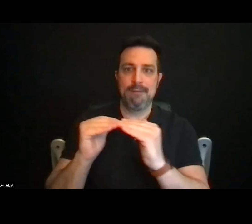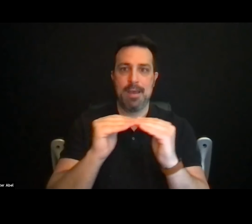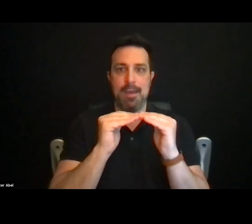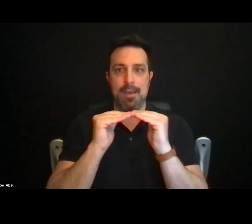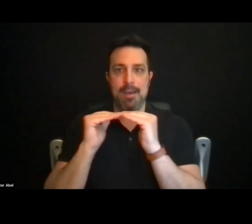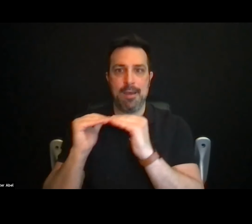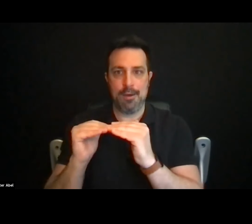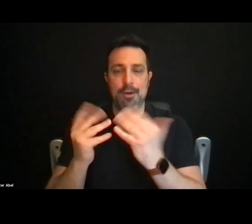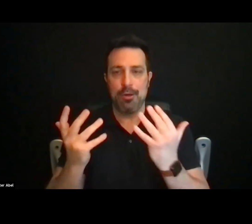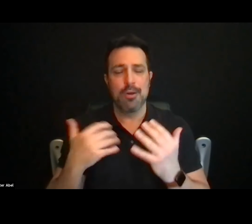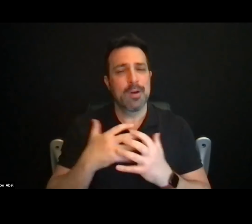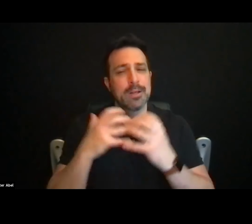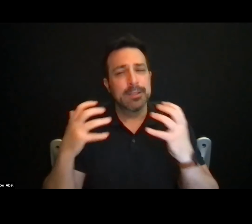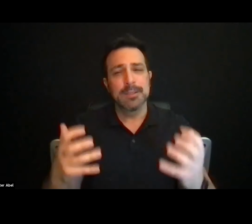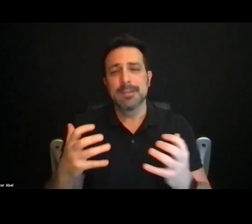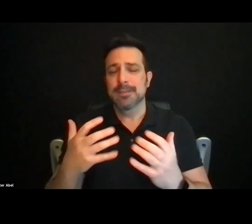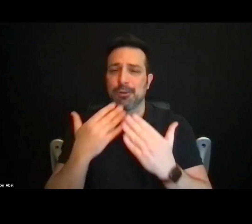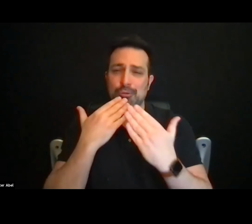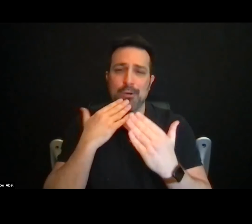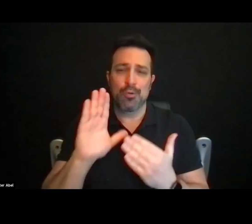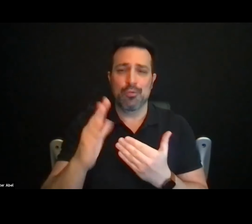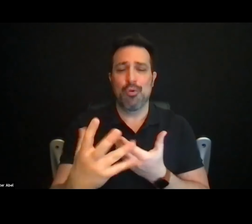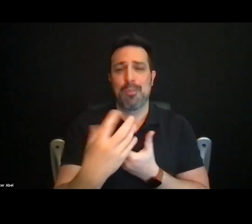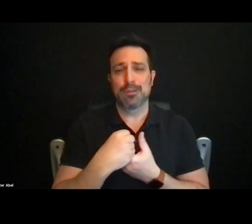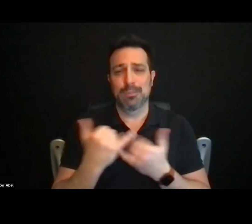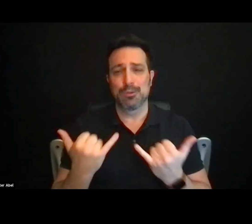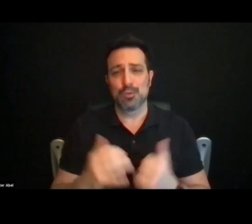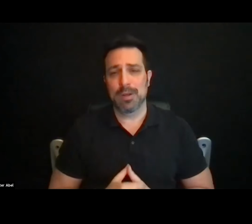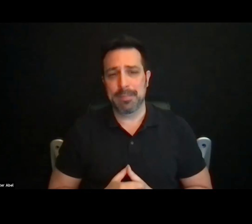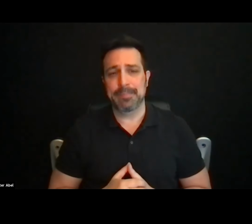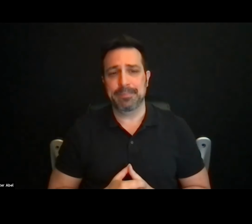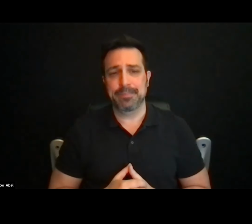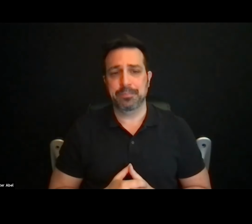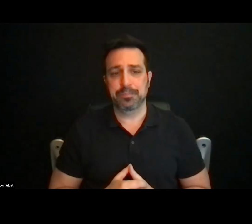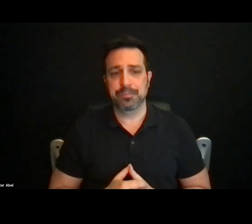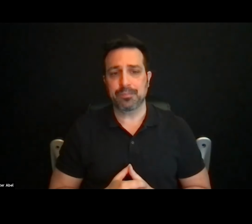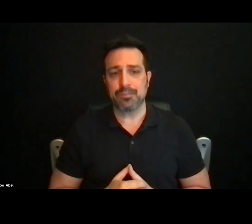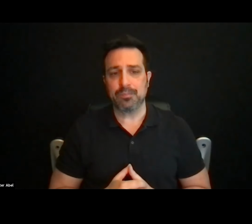communities and for your commitment to working for an Oregon that is more fair, just and